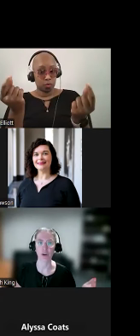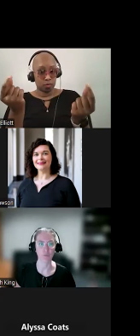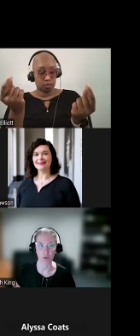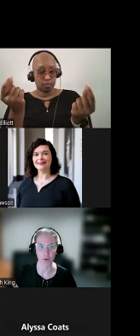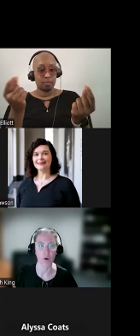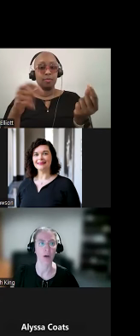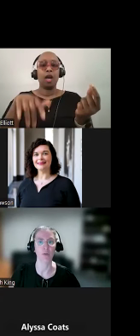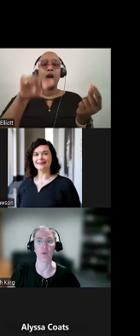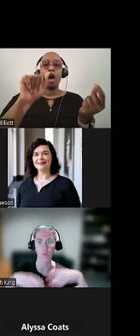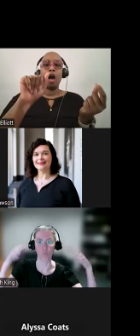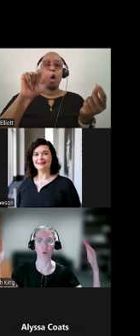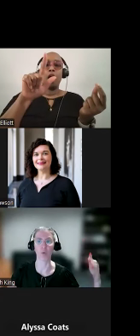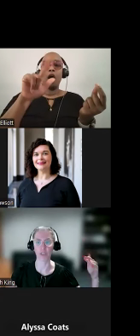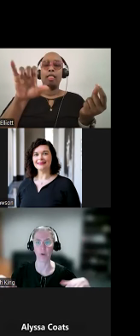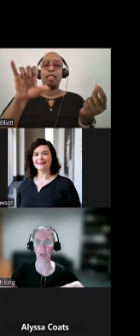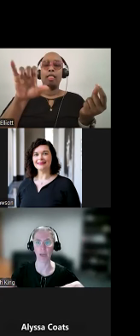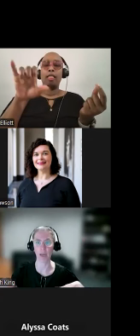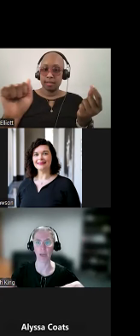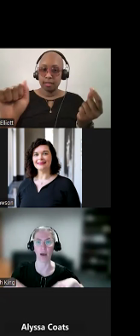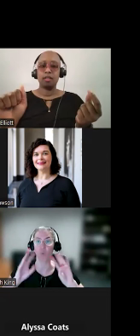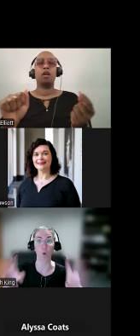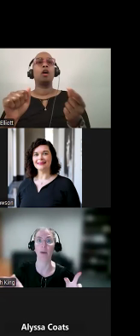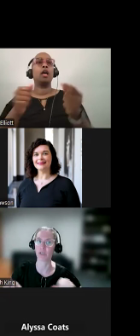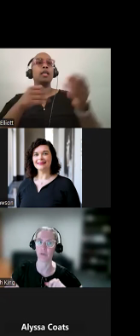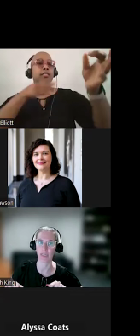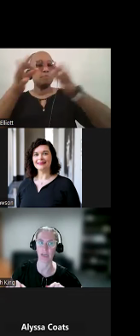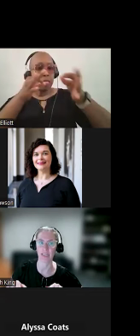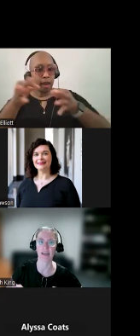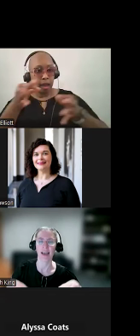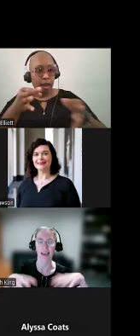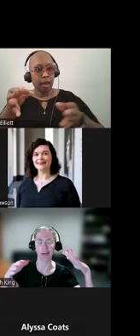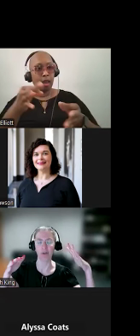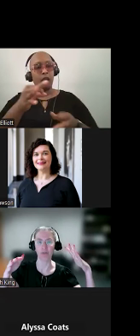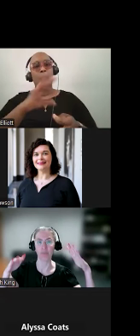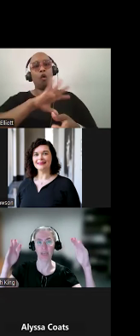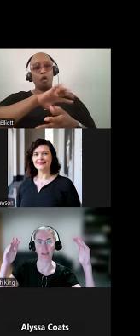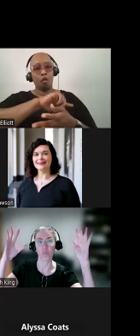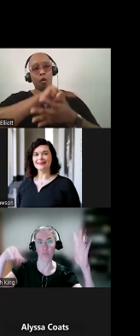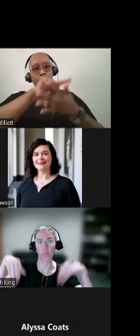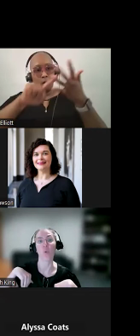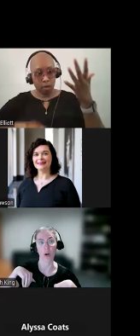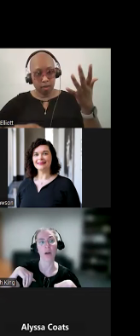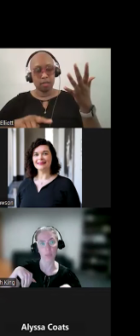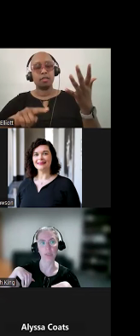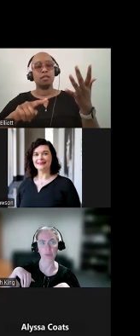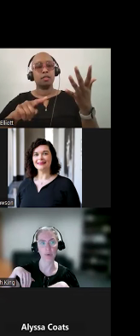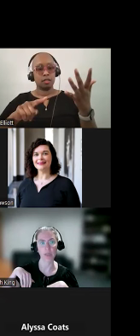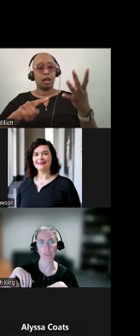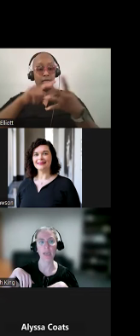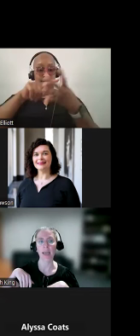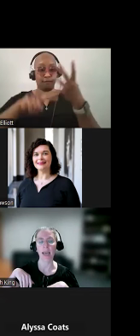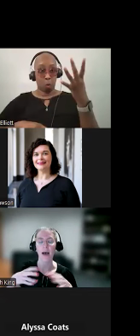overview of what we're doing, um, why we're doing this, and those basic core principles.